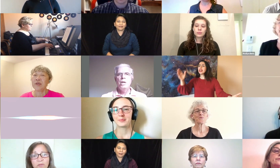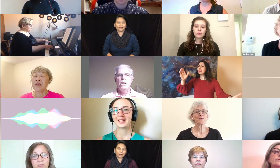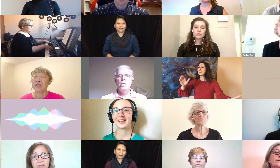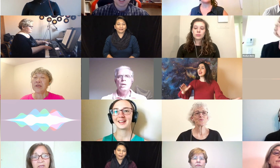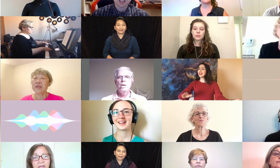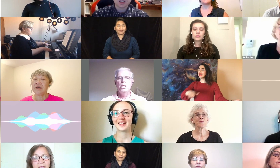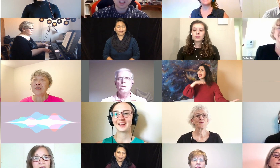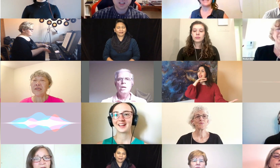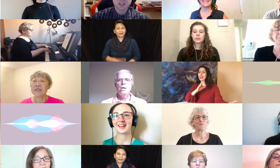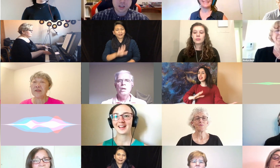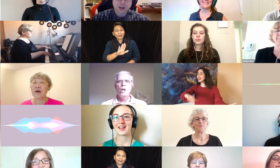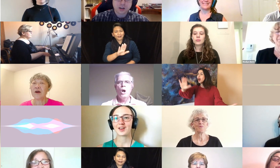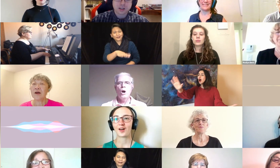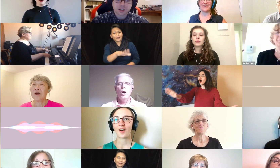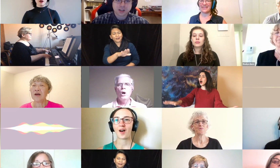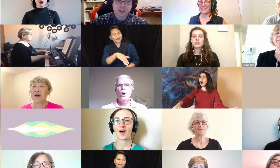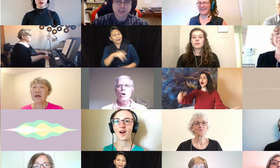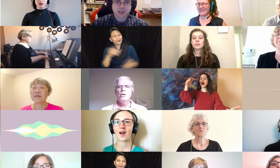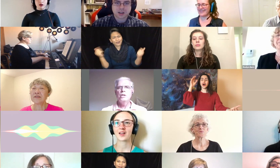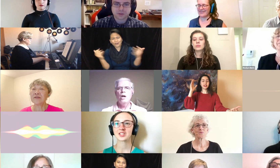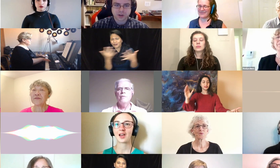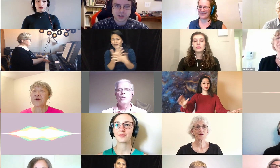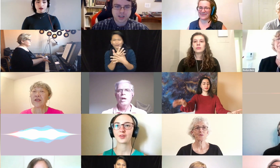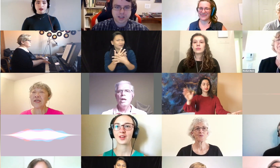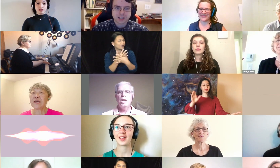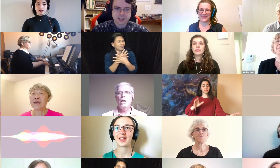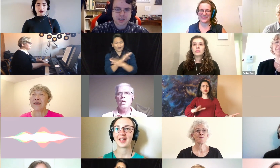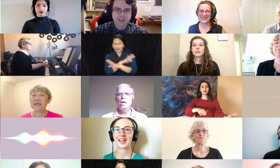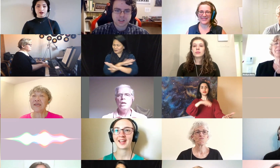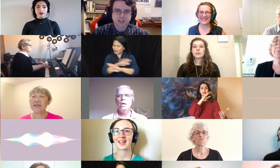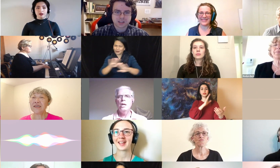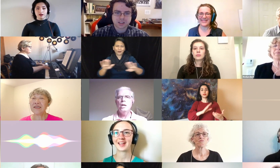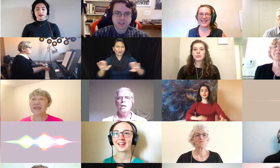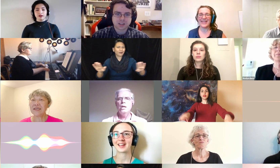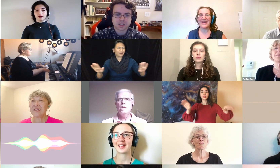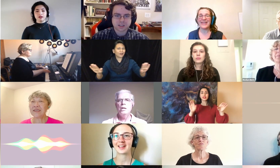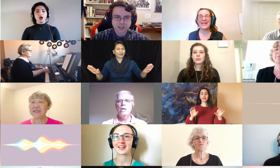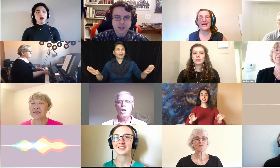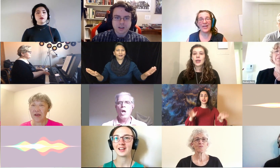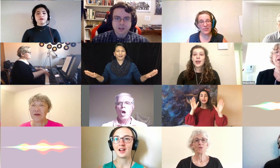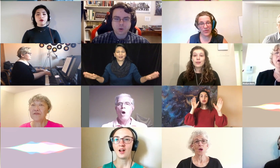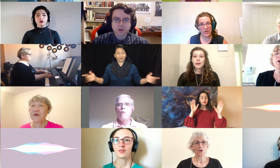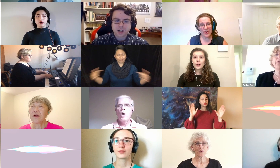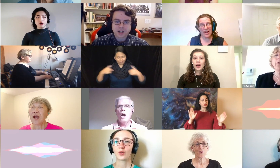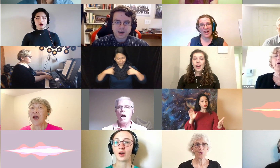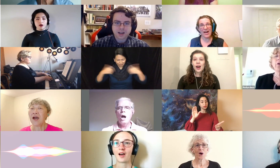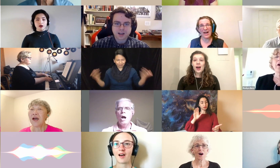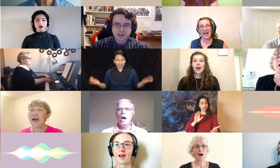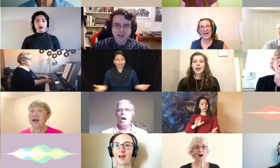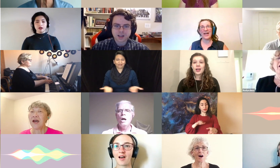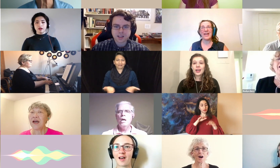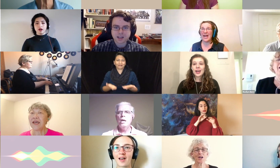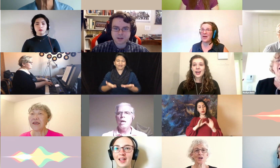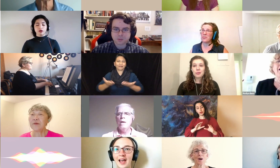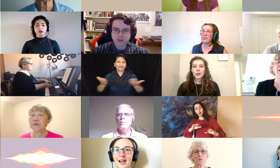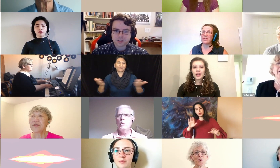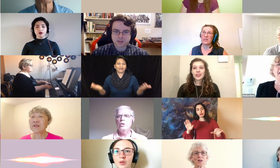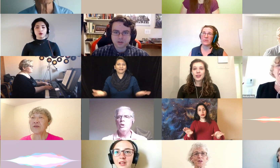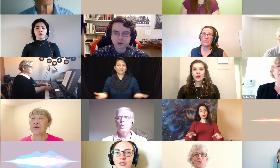L: Be not afraid All: for I am with you